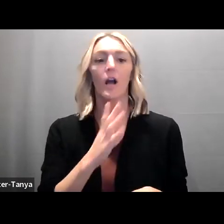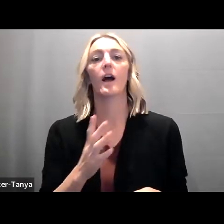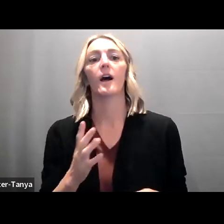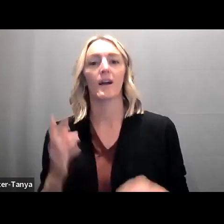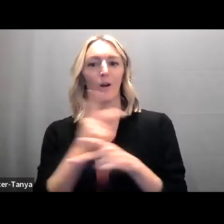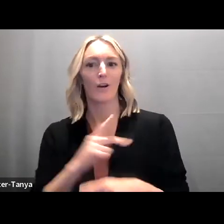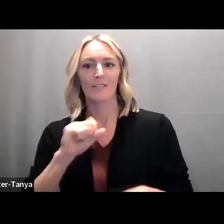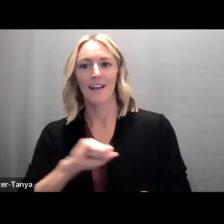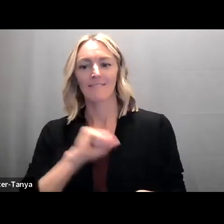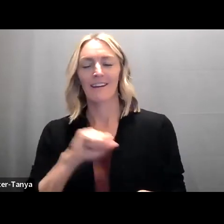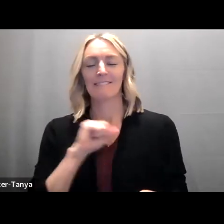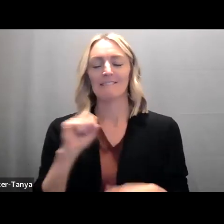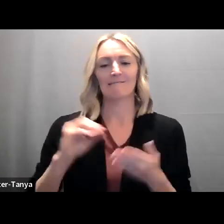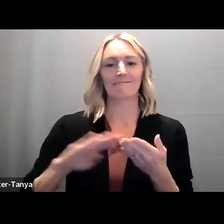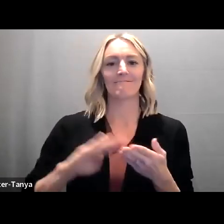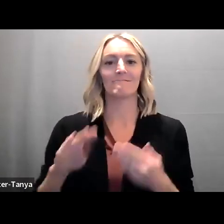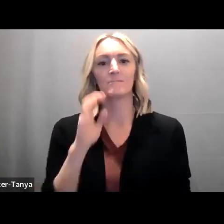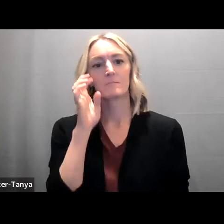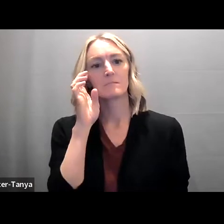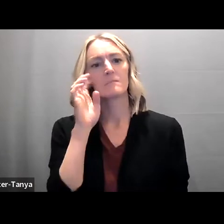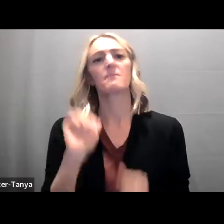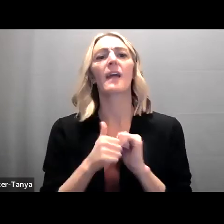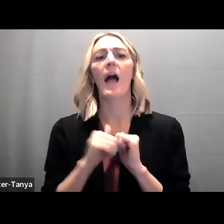But, how did APRIL get involved with this?